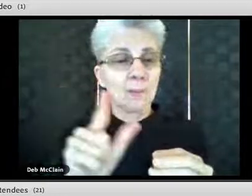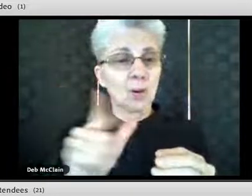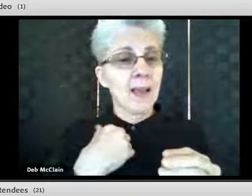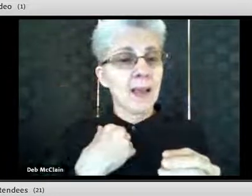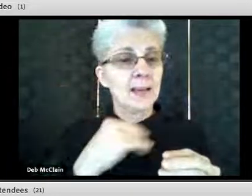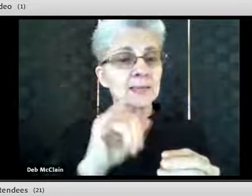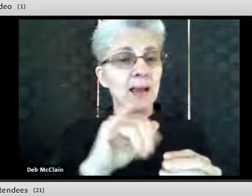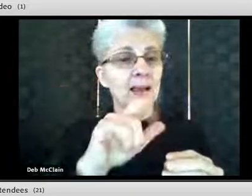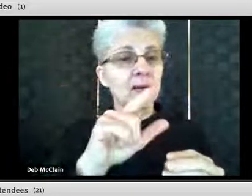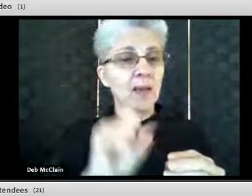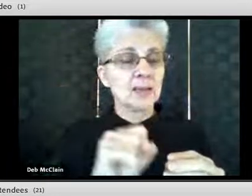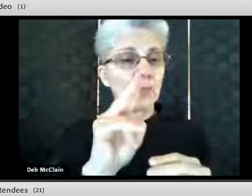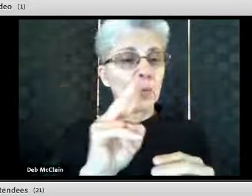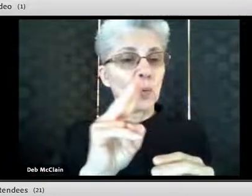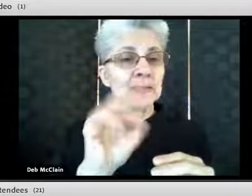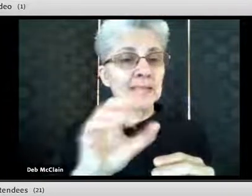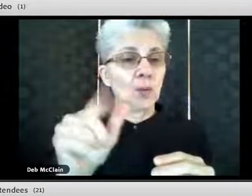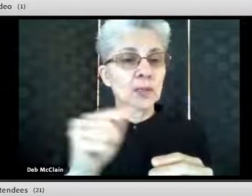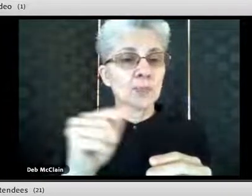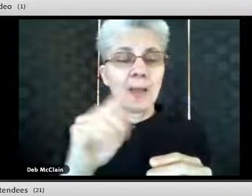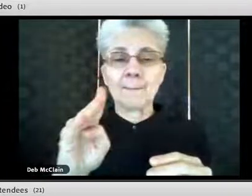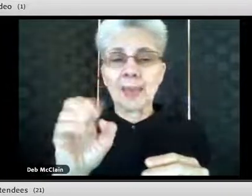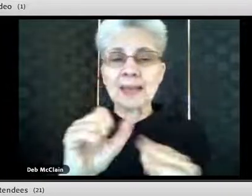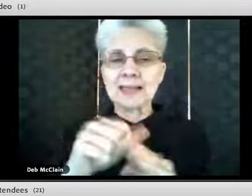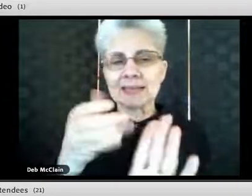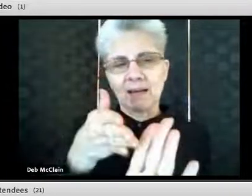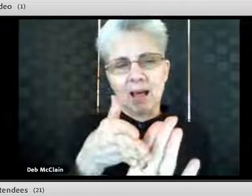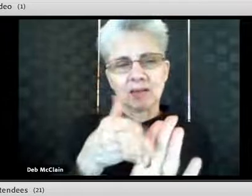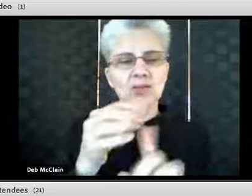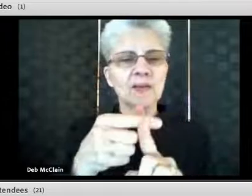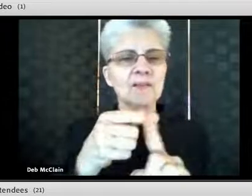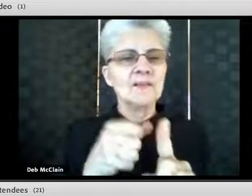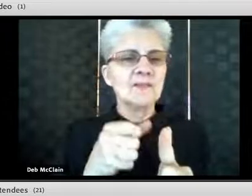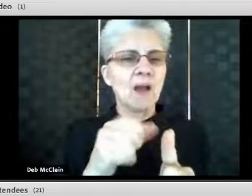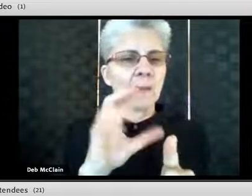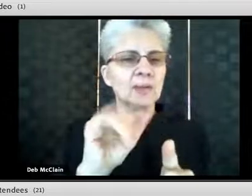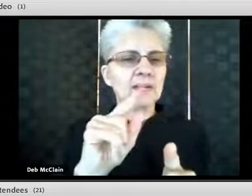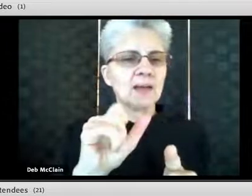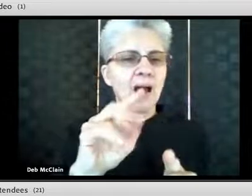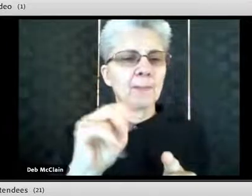Greensboro and a BS in psychology from Catawba College.